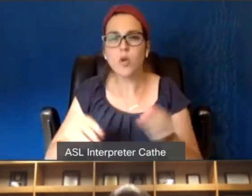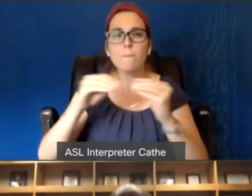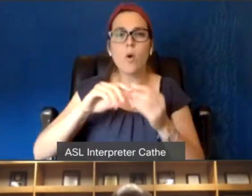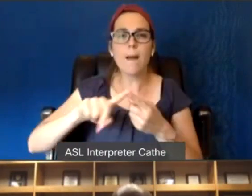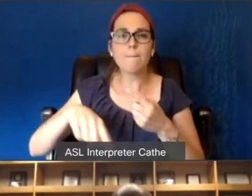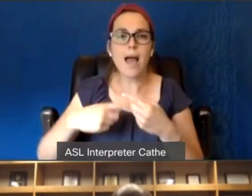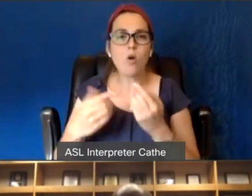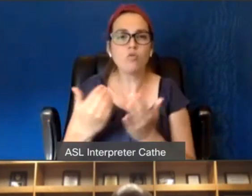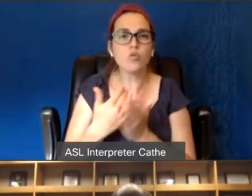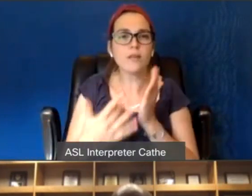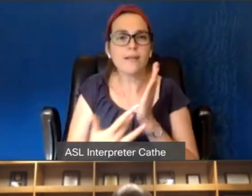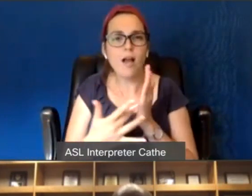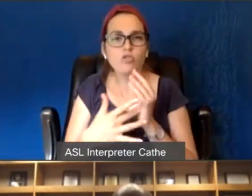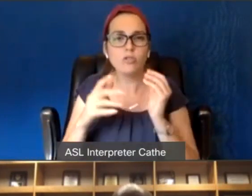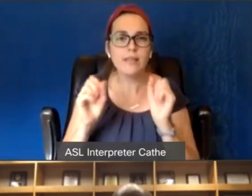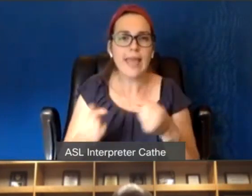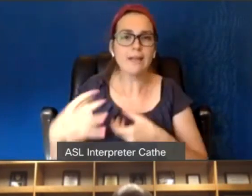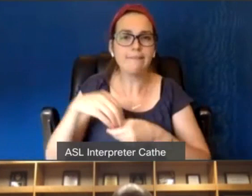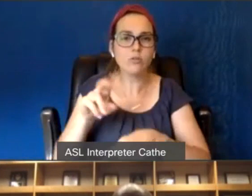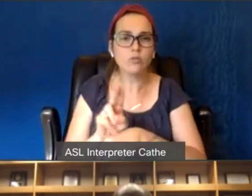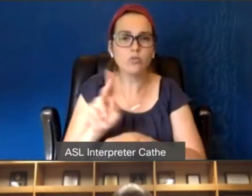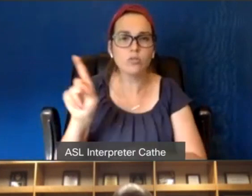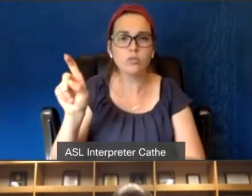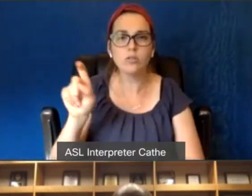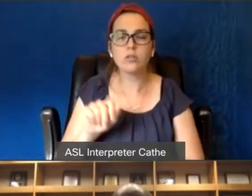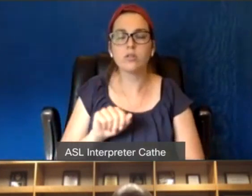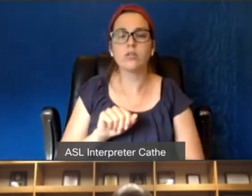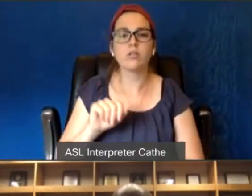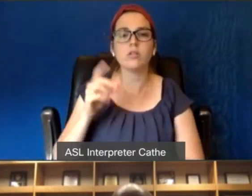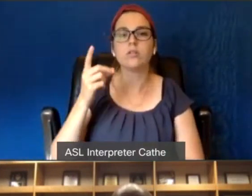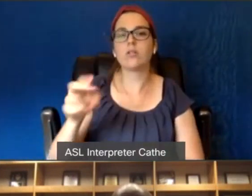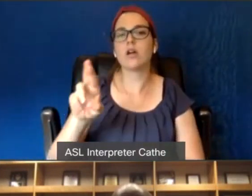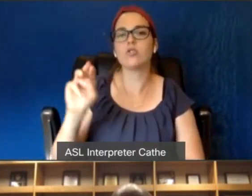Yeah. I always getting myself in trouble when I start mentioning,